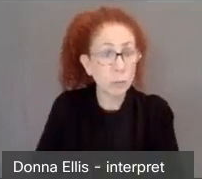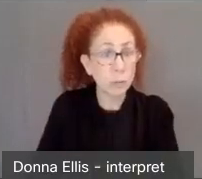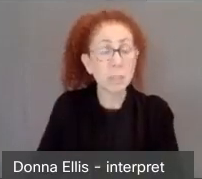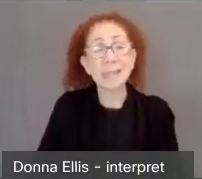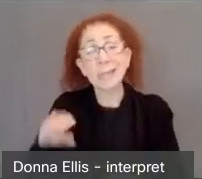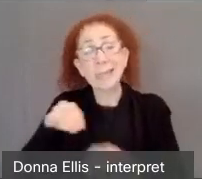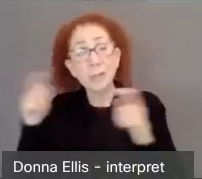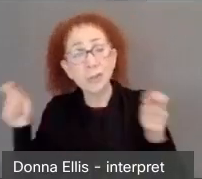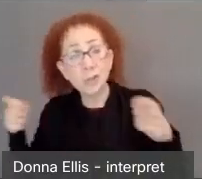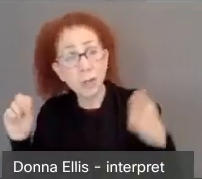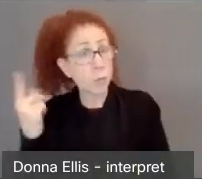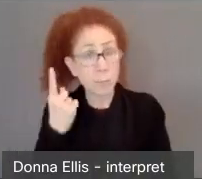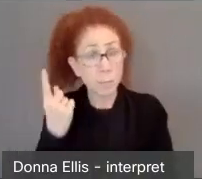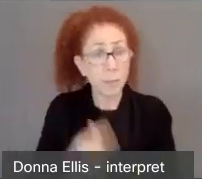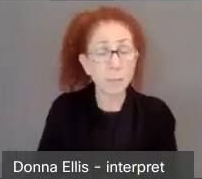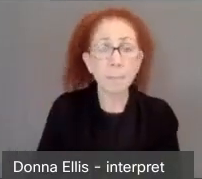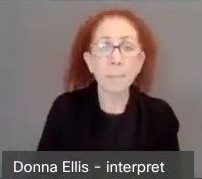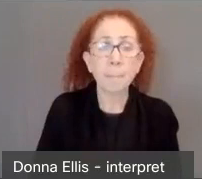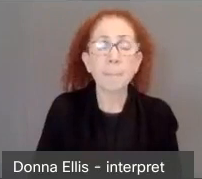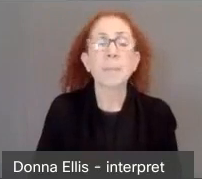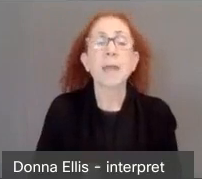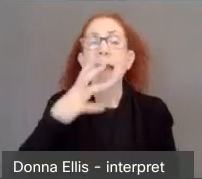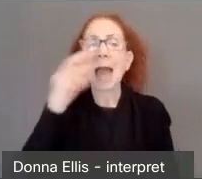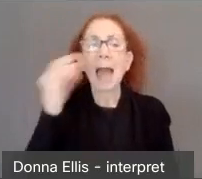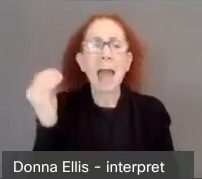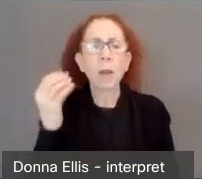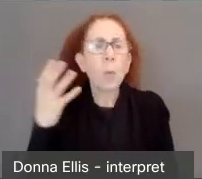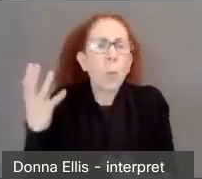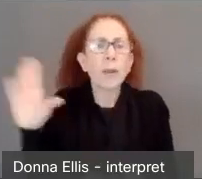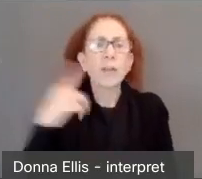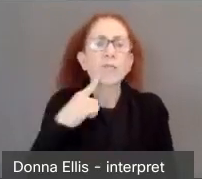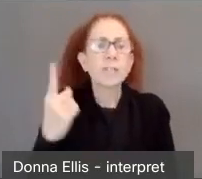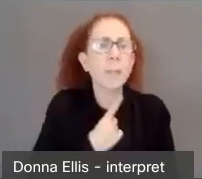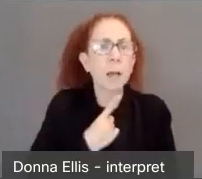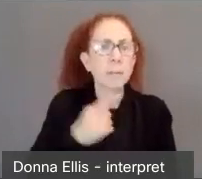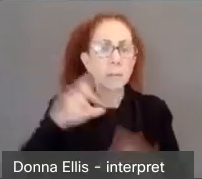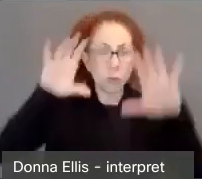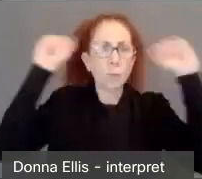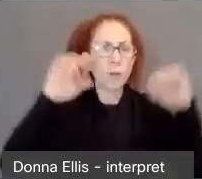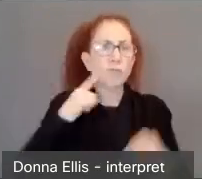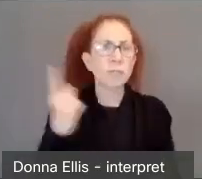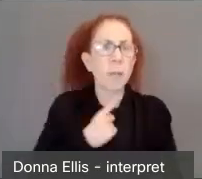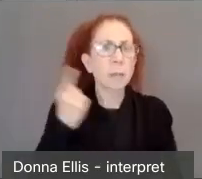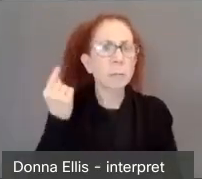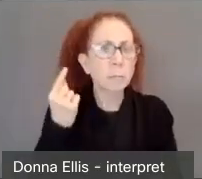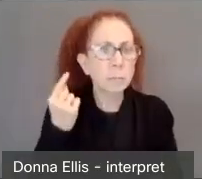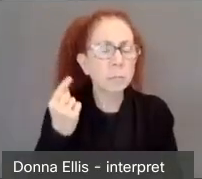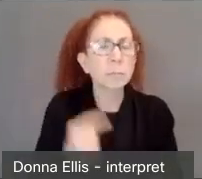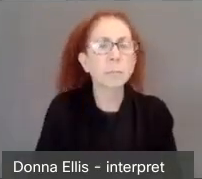or anything like that and what has been the response of the superintendents that you've talked to so far?